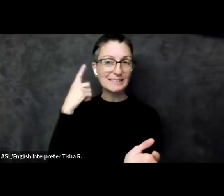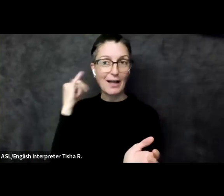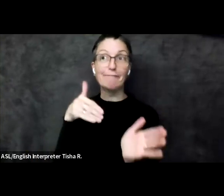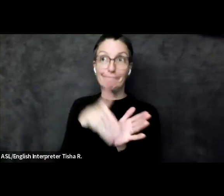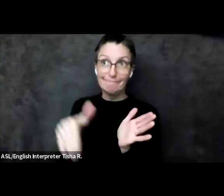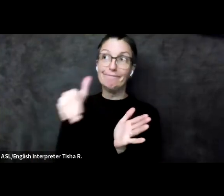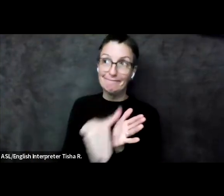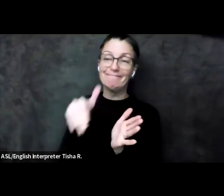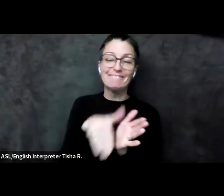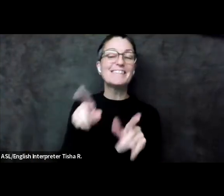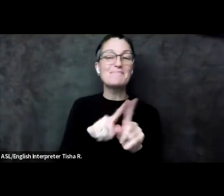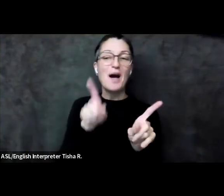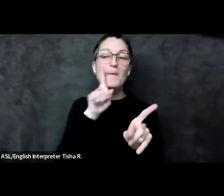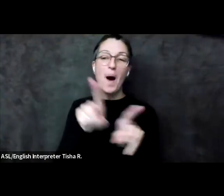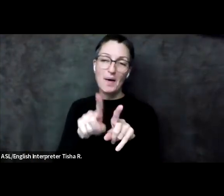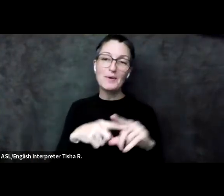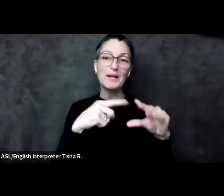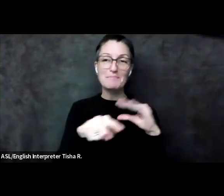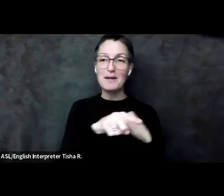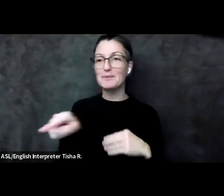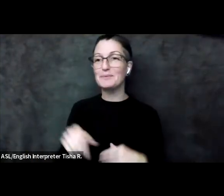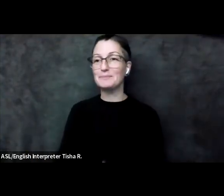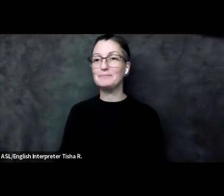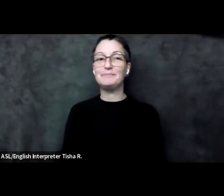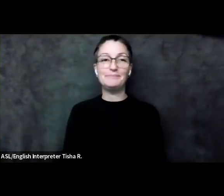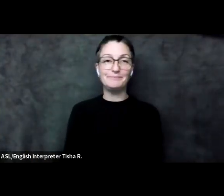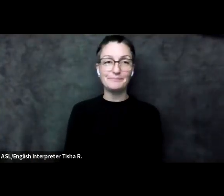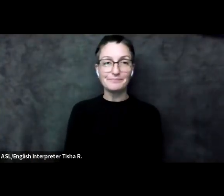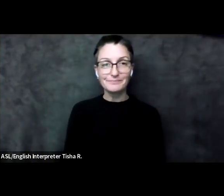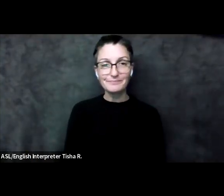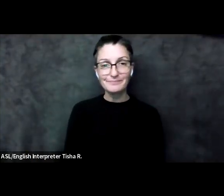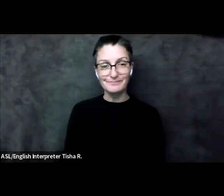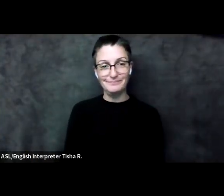but it will also be emailed out. So with all these events